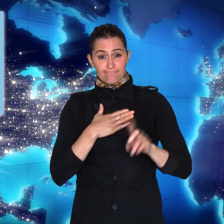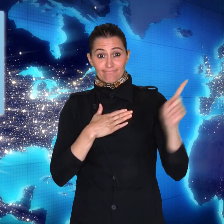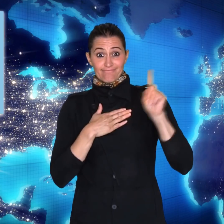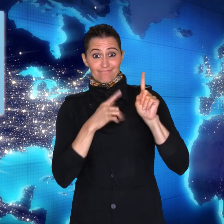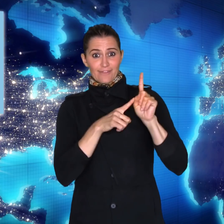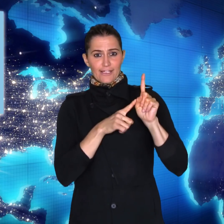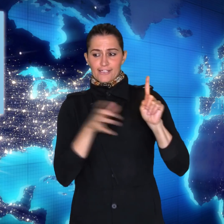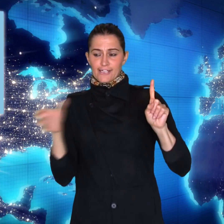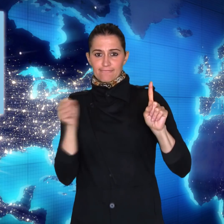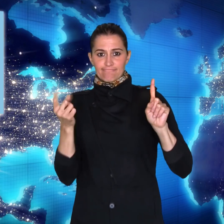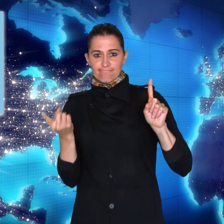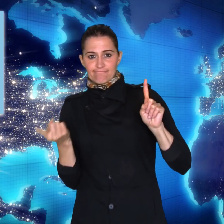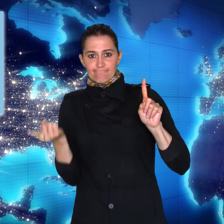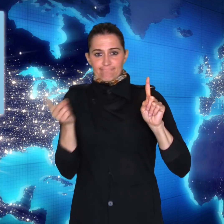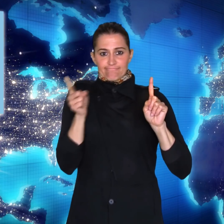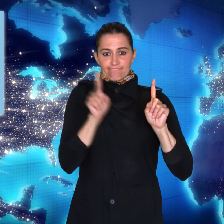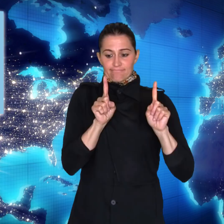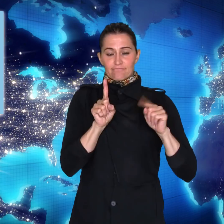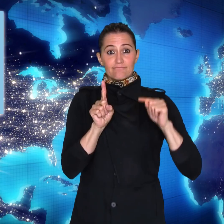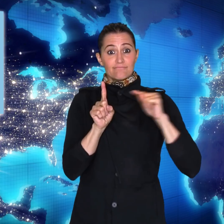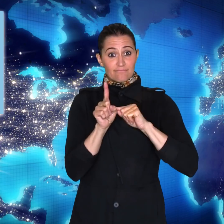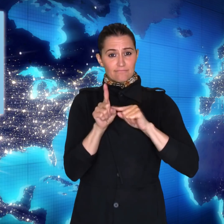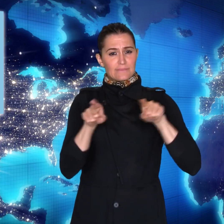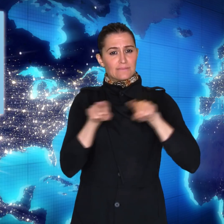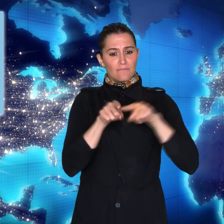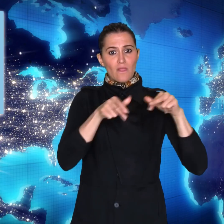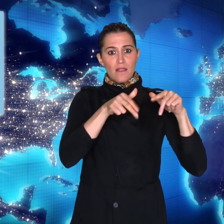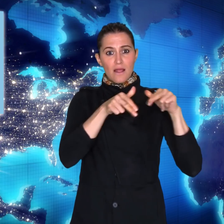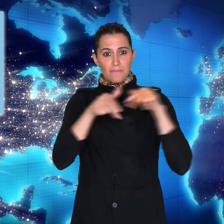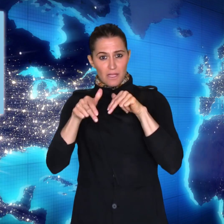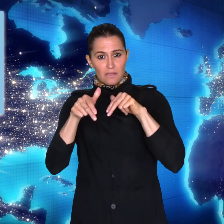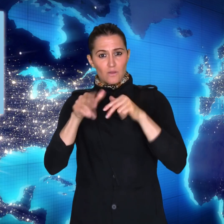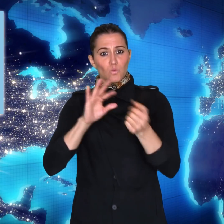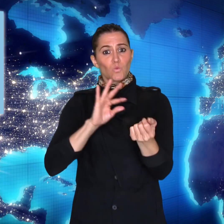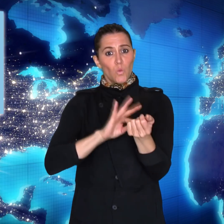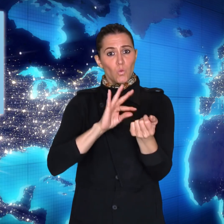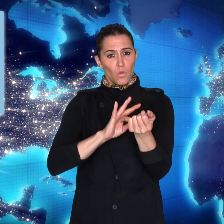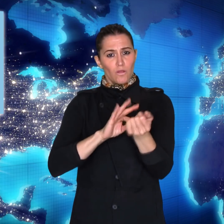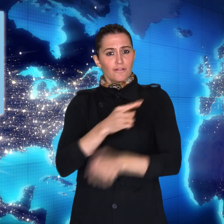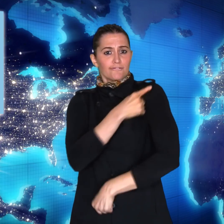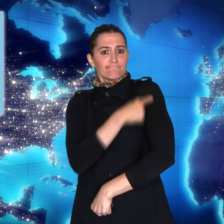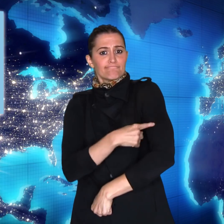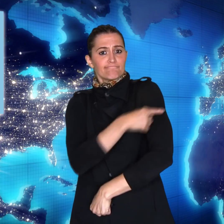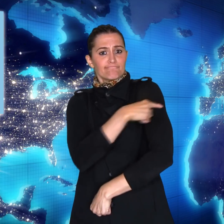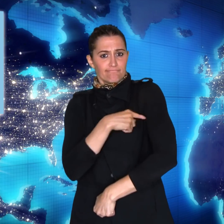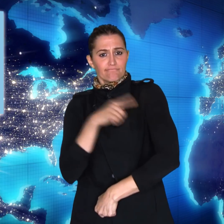and behavior changes in the wild, they